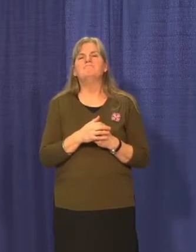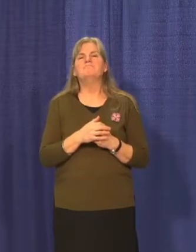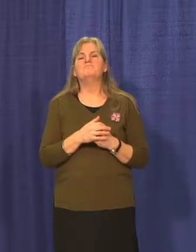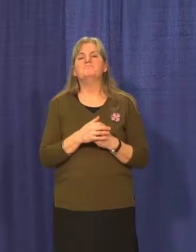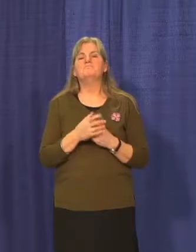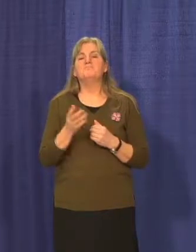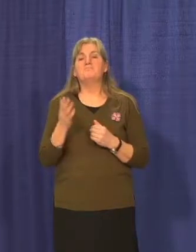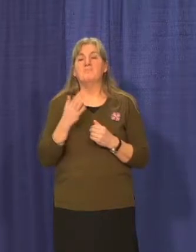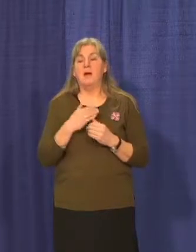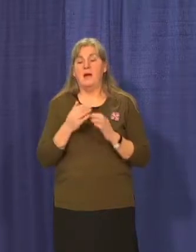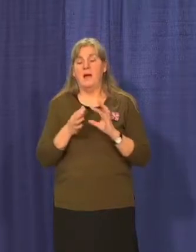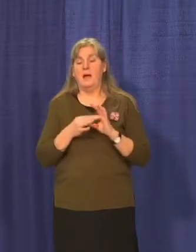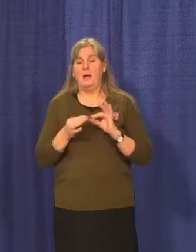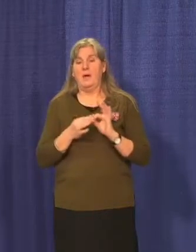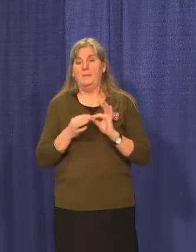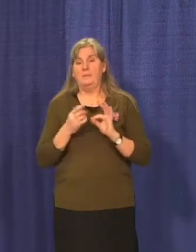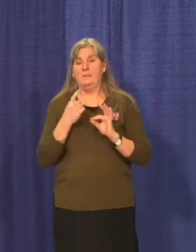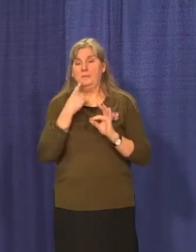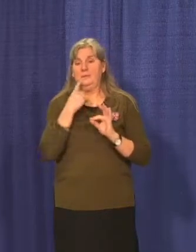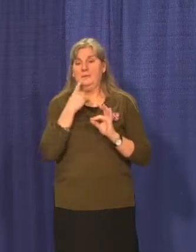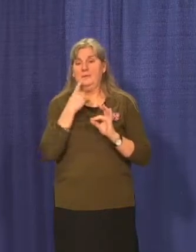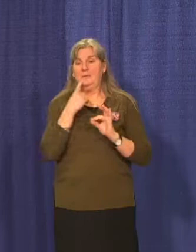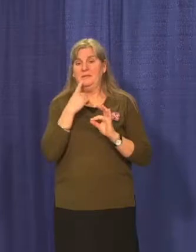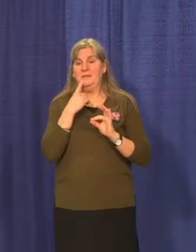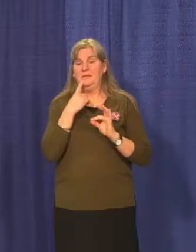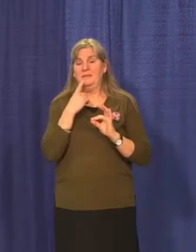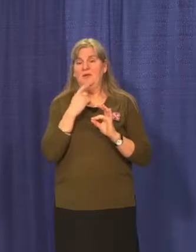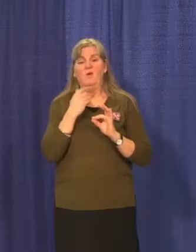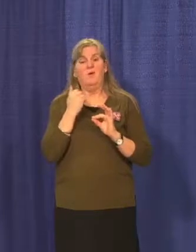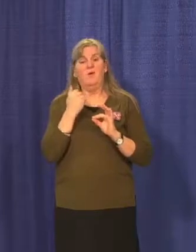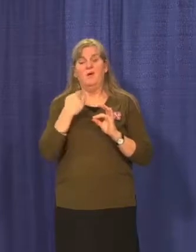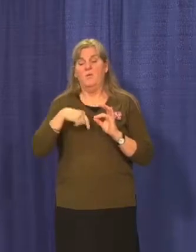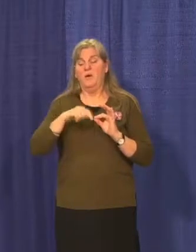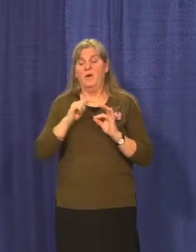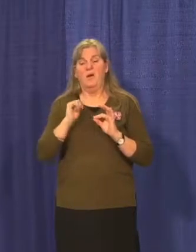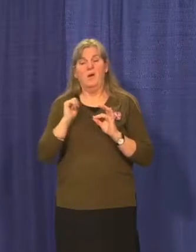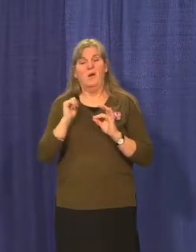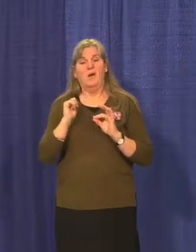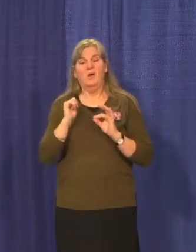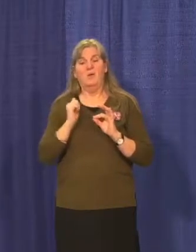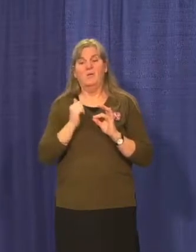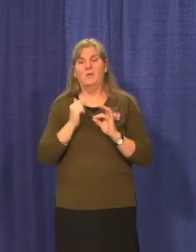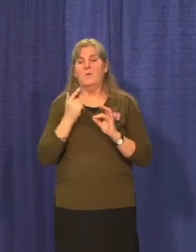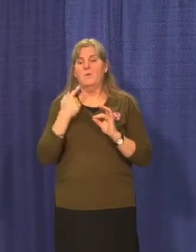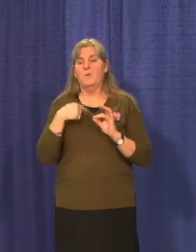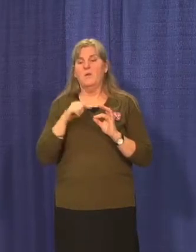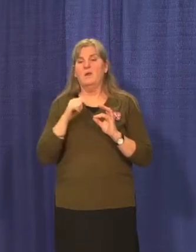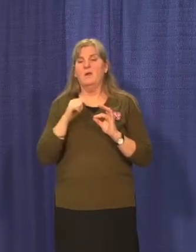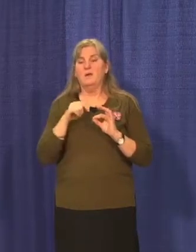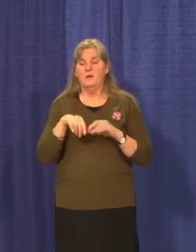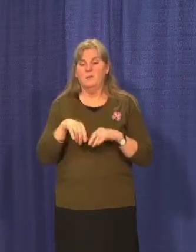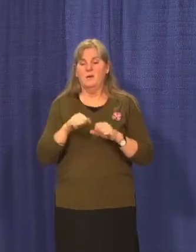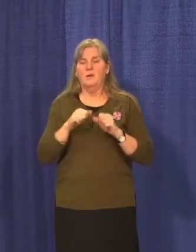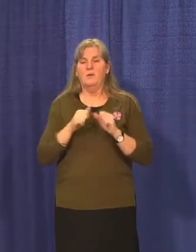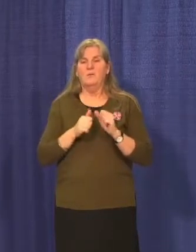As I said during my opening remarks, we have done all that we can, or the most that weekend